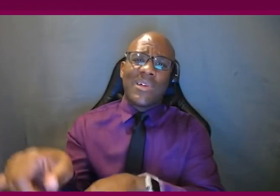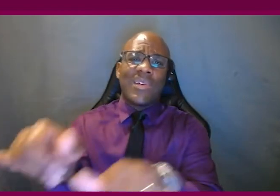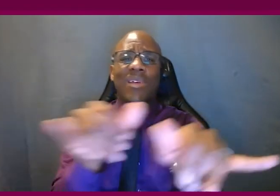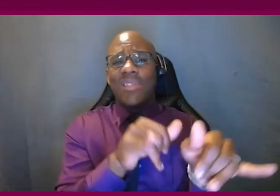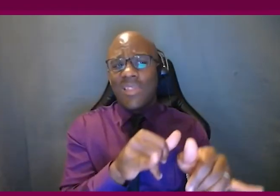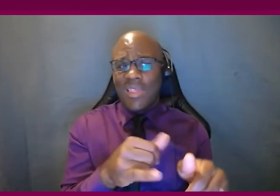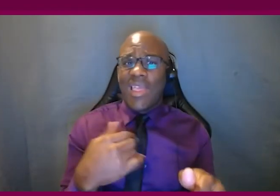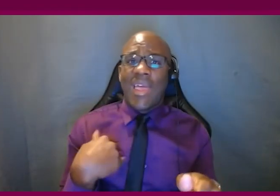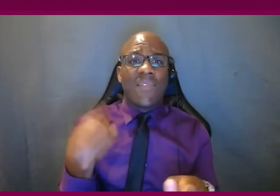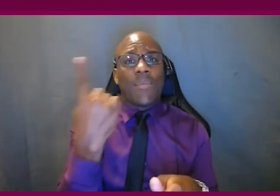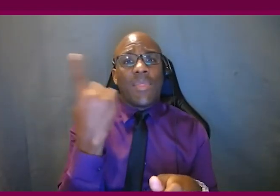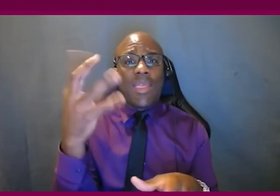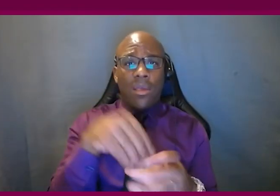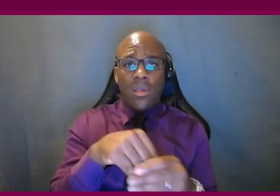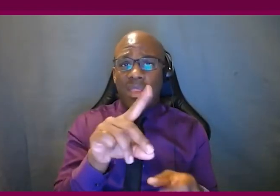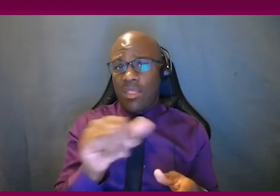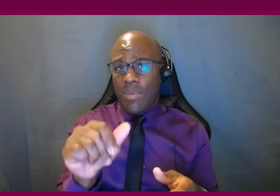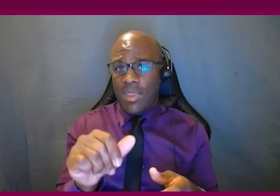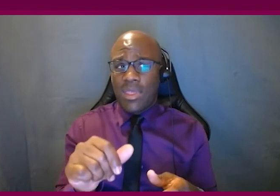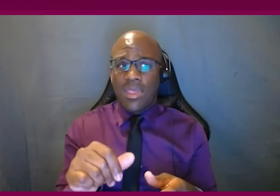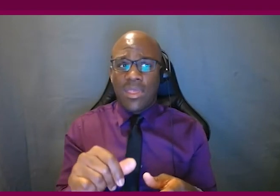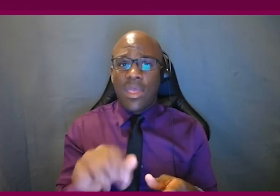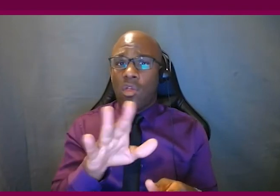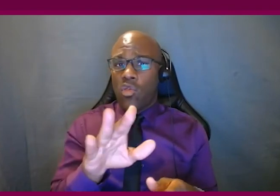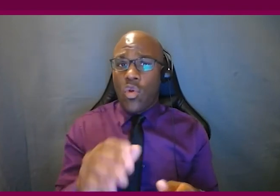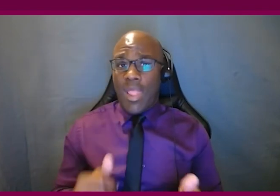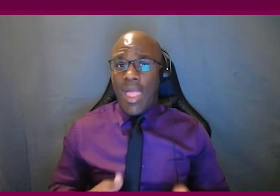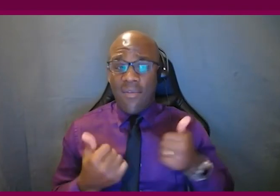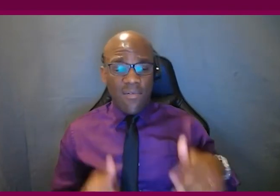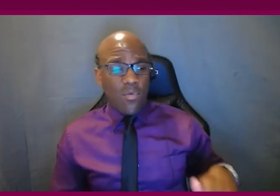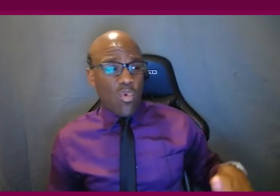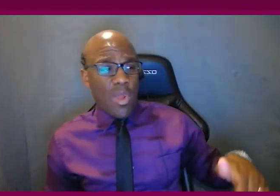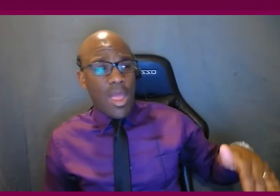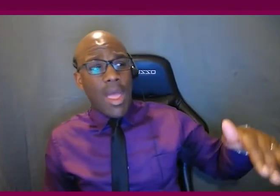If we are sick and have to take off work, we're disabled that day.